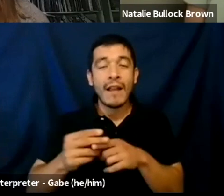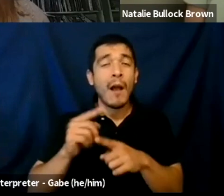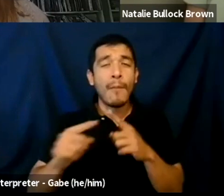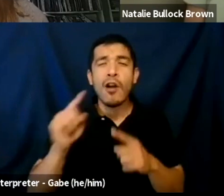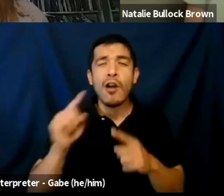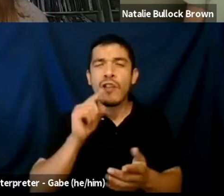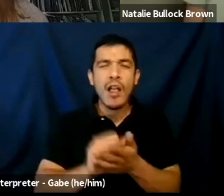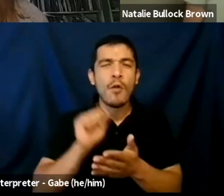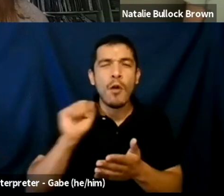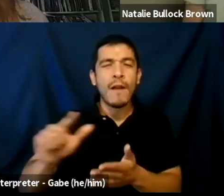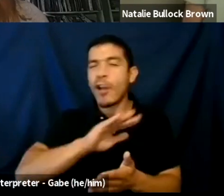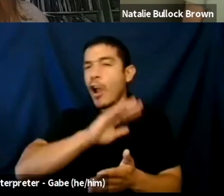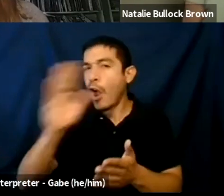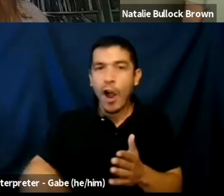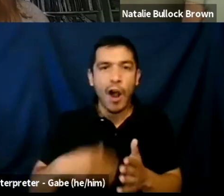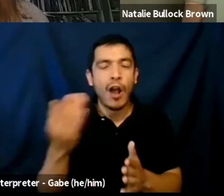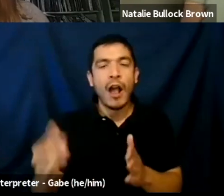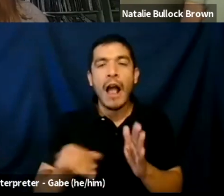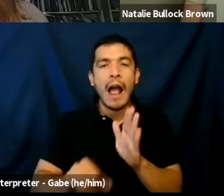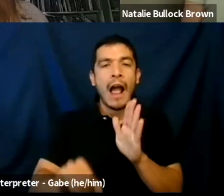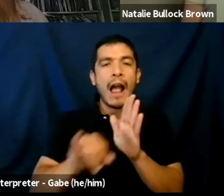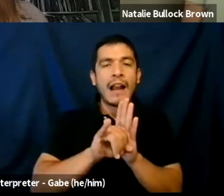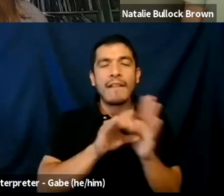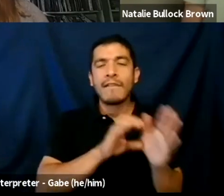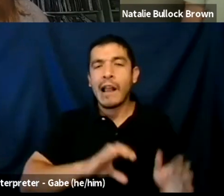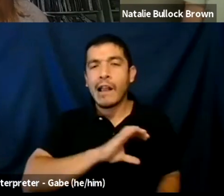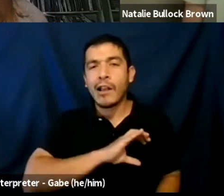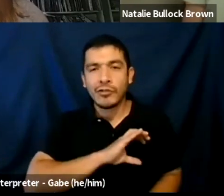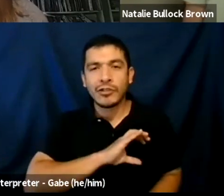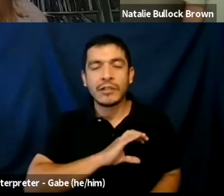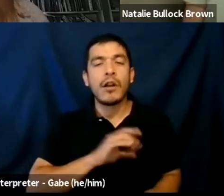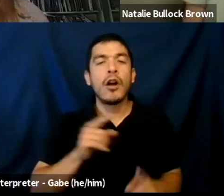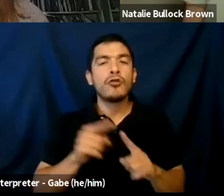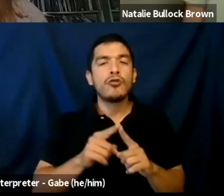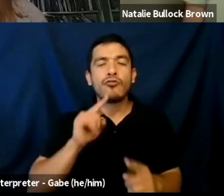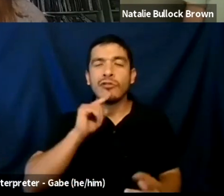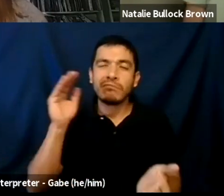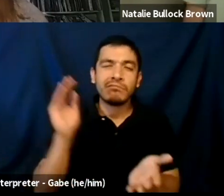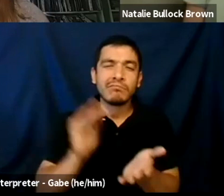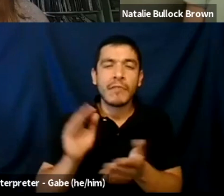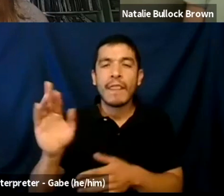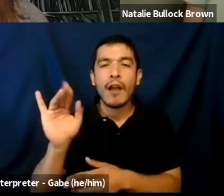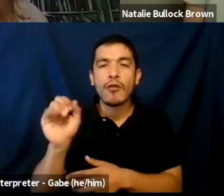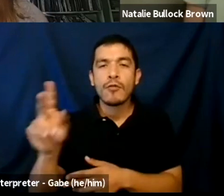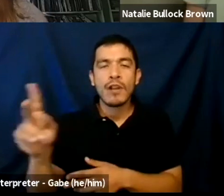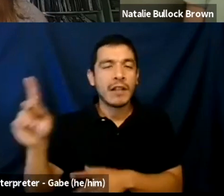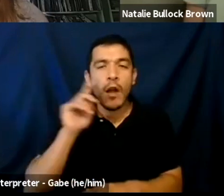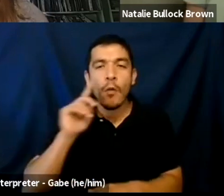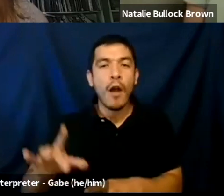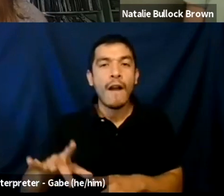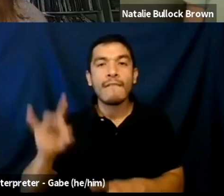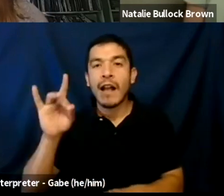all identifiable characteristics to minimize the risk that they will come under threat or attack